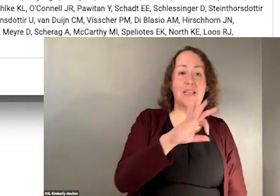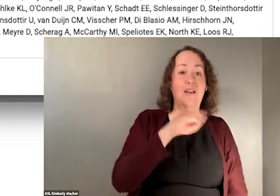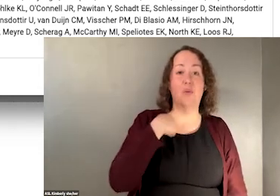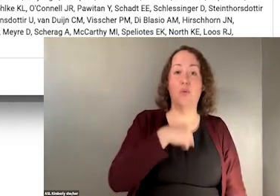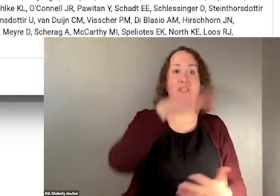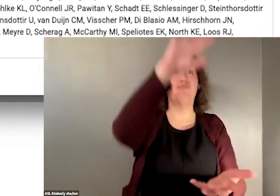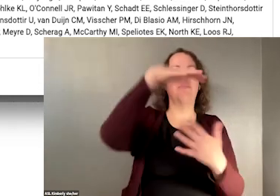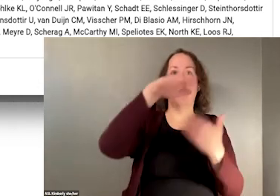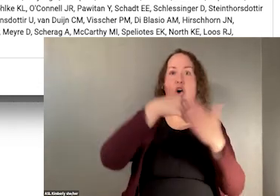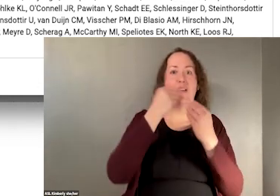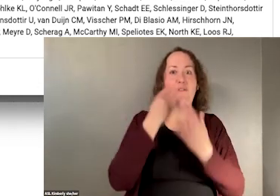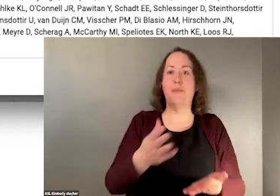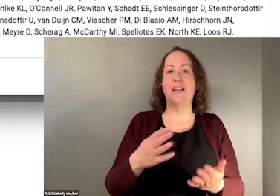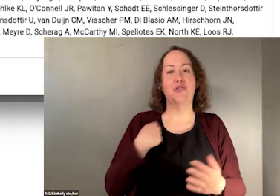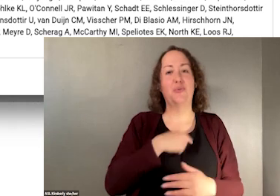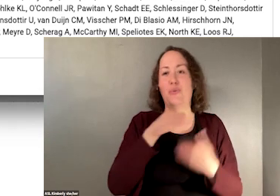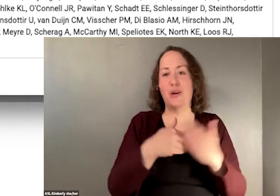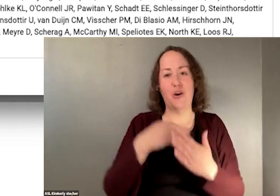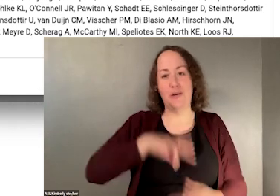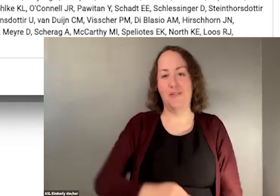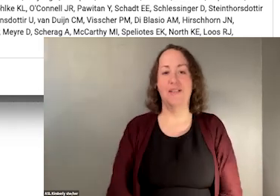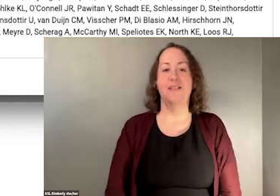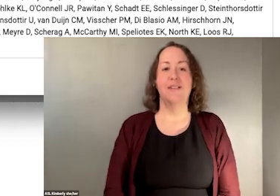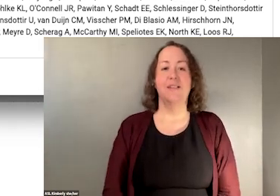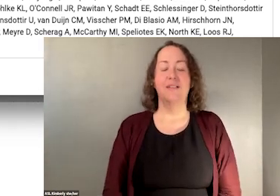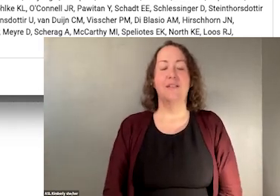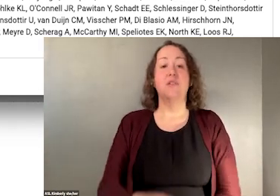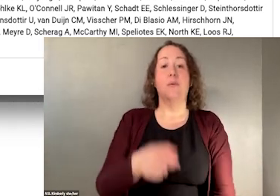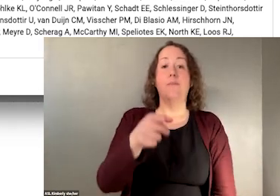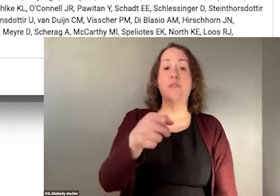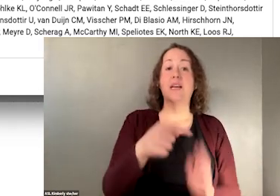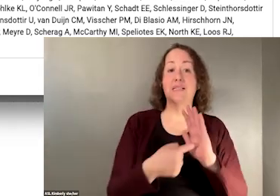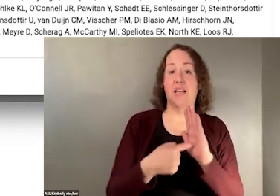What this example is showing here is the new interface.